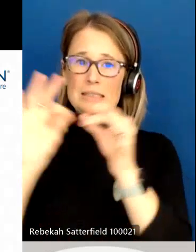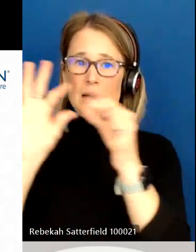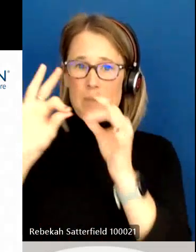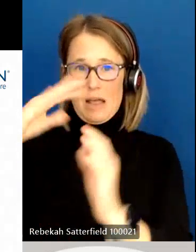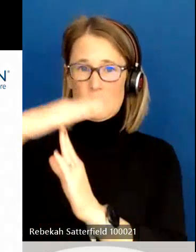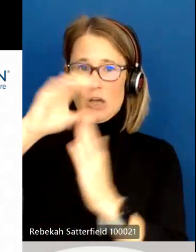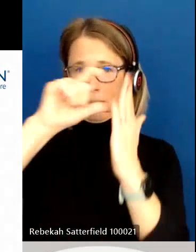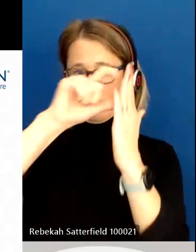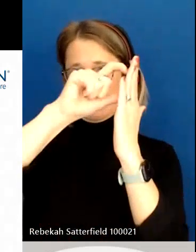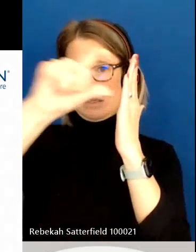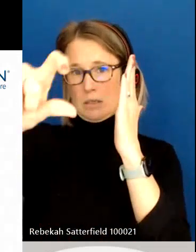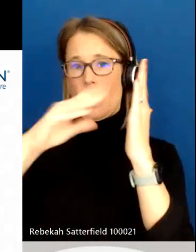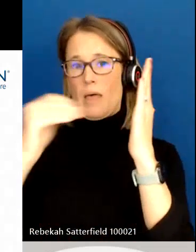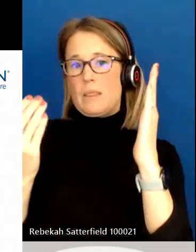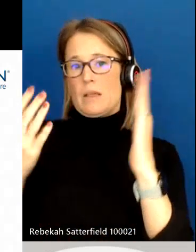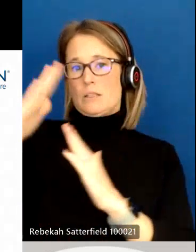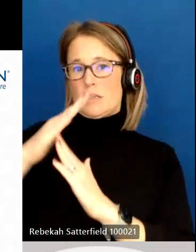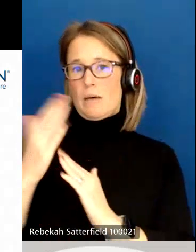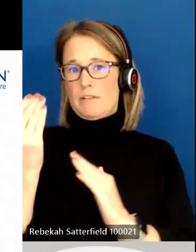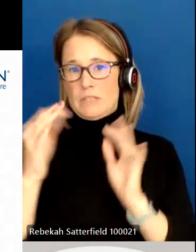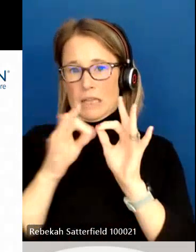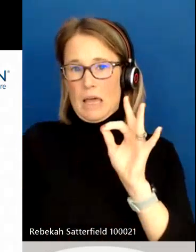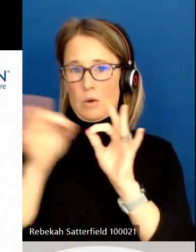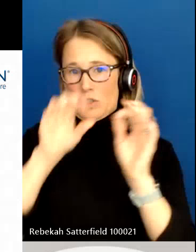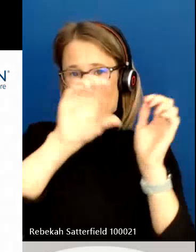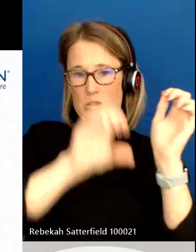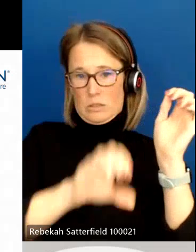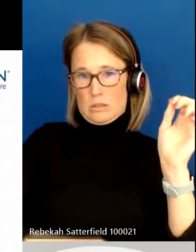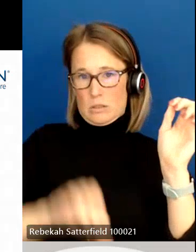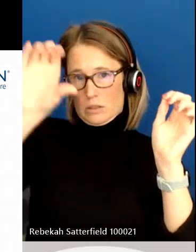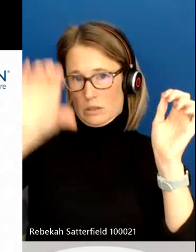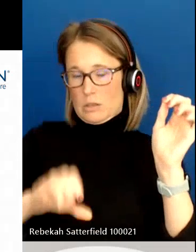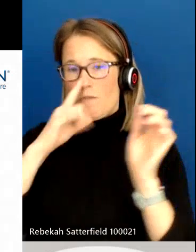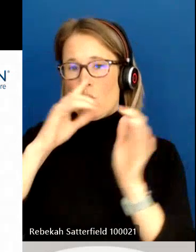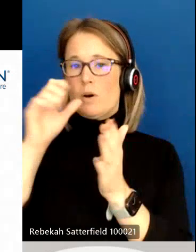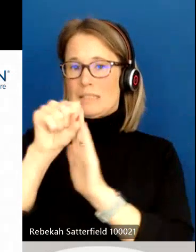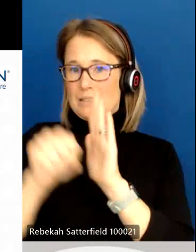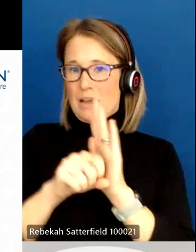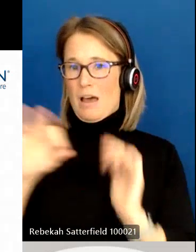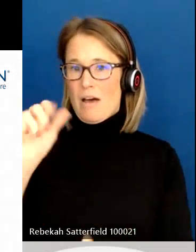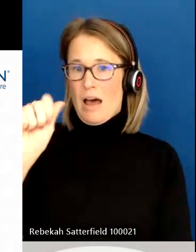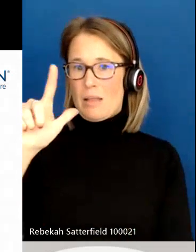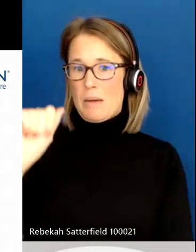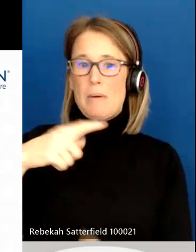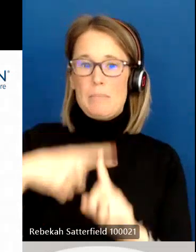15 language was languages for the state of Alabama plus it has the ASL symbol in the rightand corner